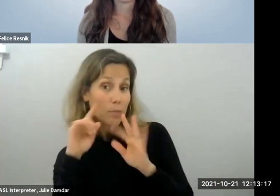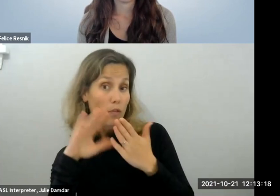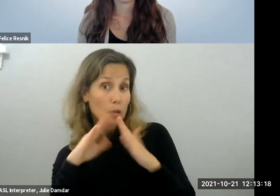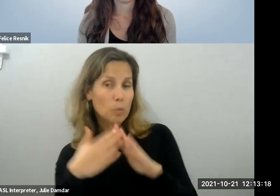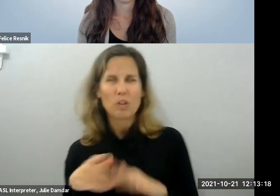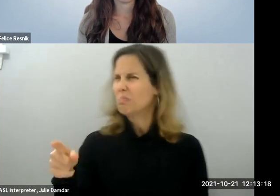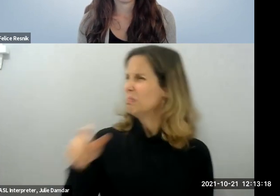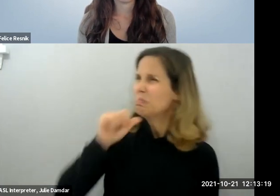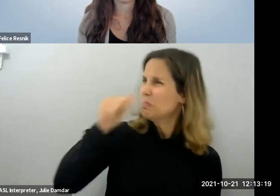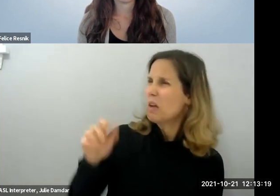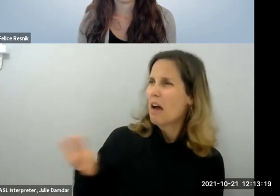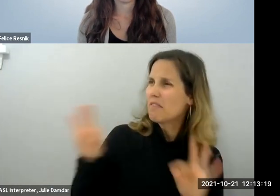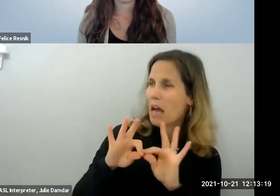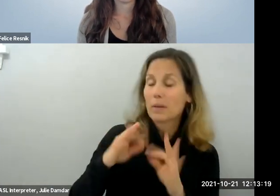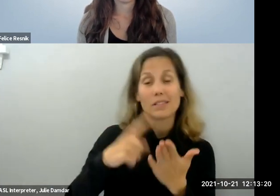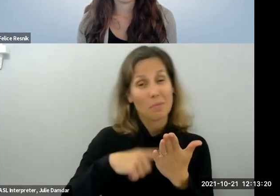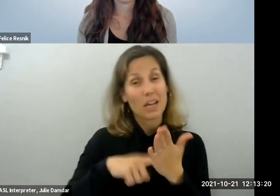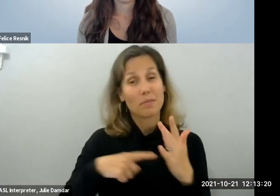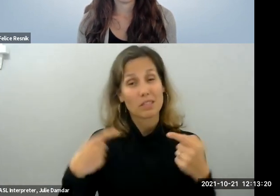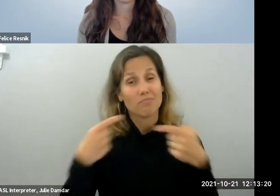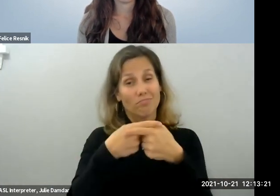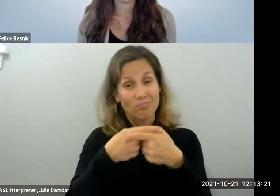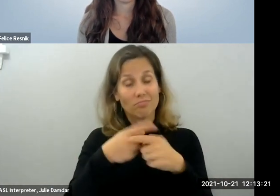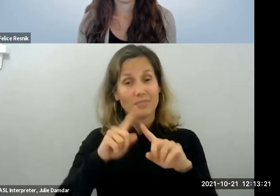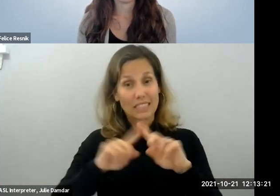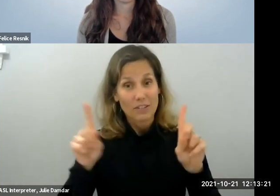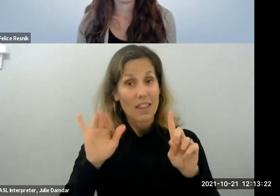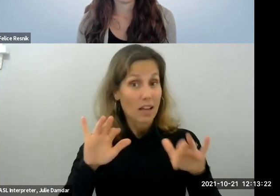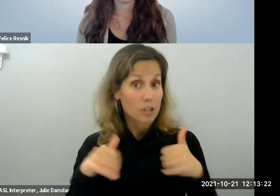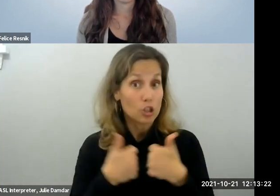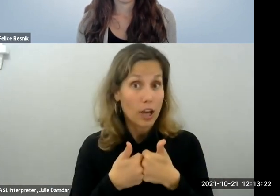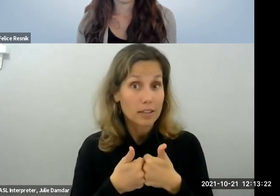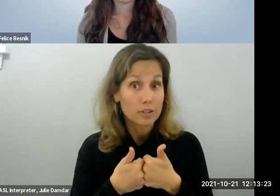Lisa Saldana (she/her/hers): Sometimes there are differences there, so I would say that's the challenge, the challenge is really making sure that.